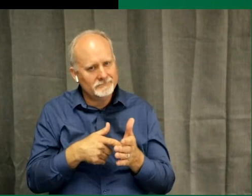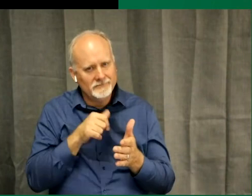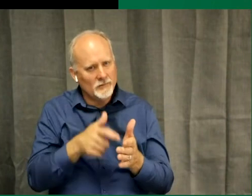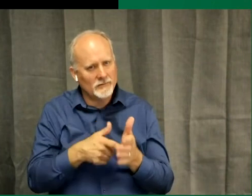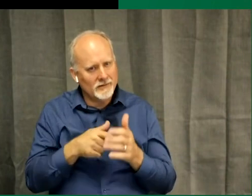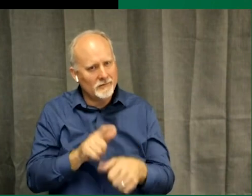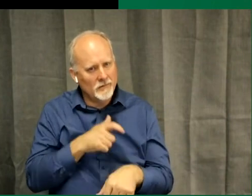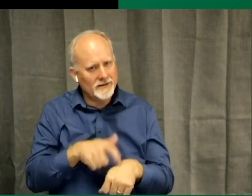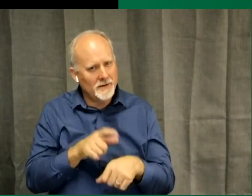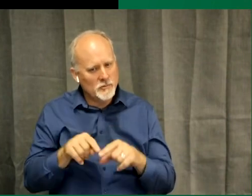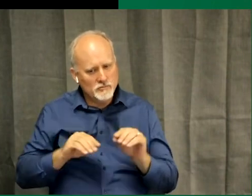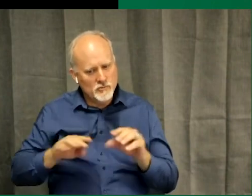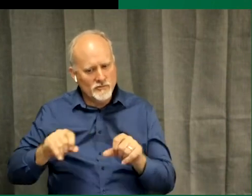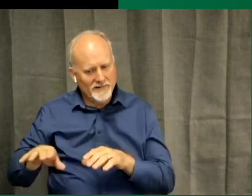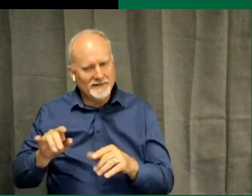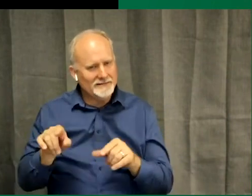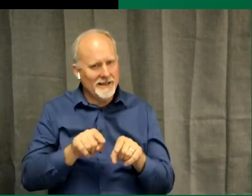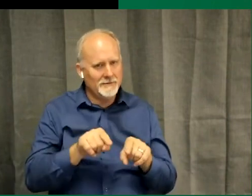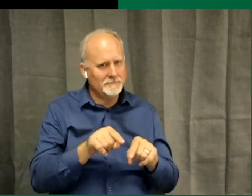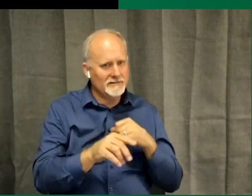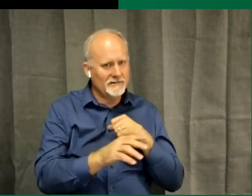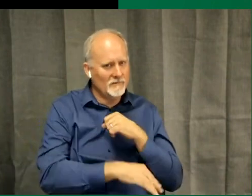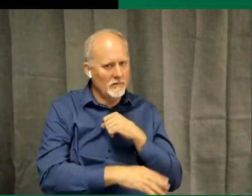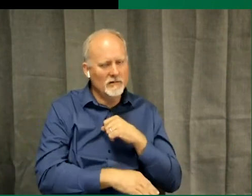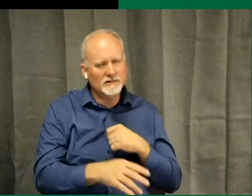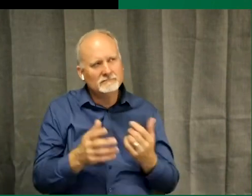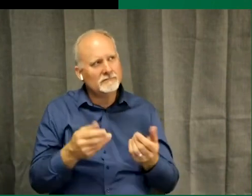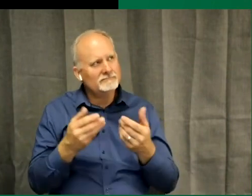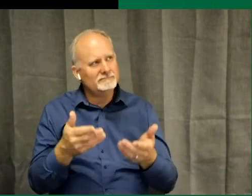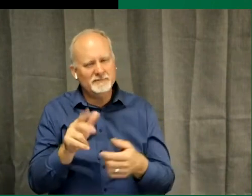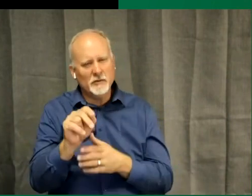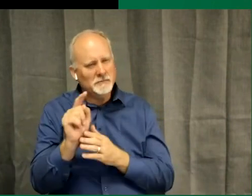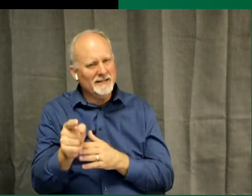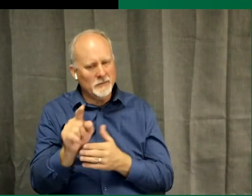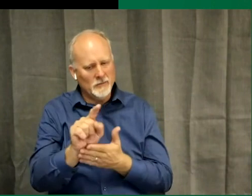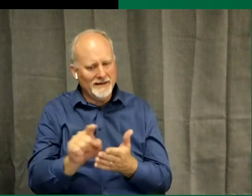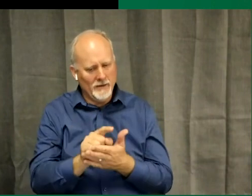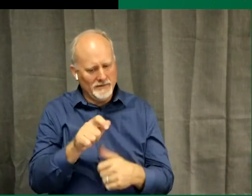the spring as you did in the fall so we're going to offer probably 30 minute to an hour time blocks